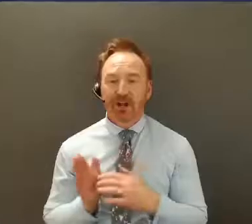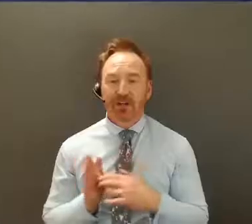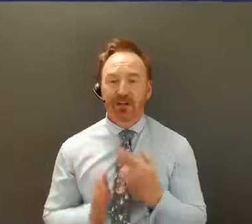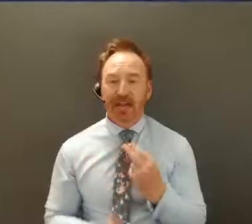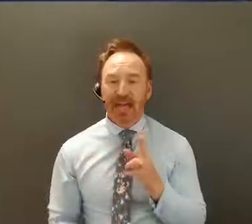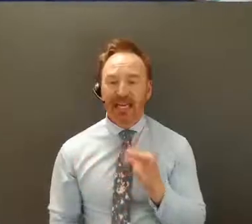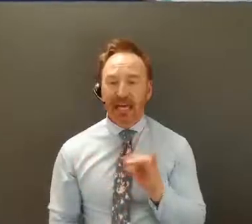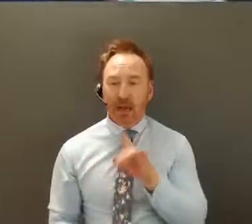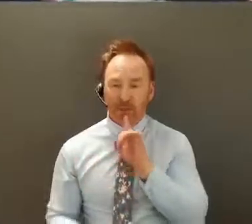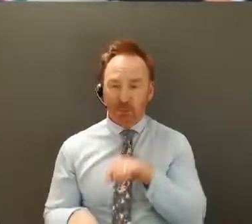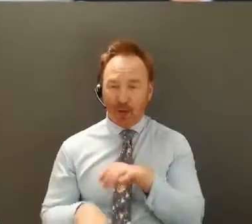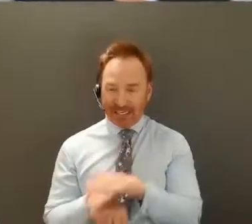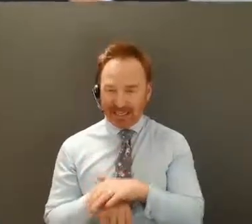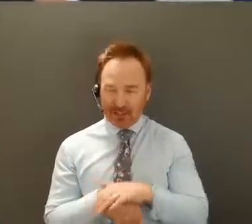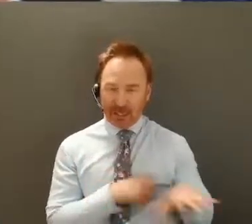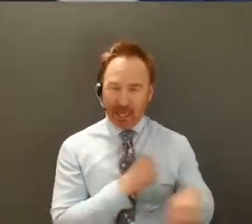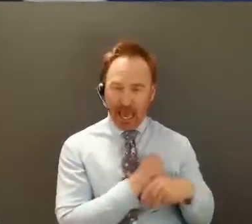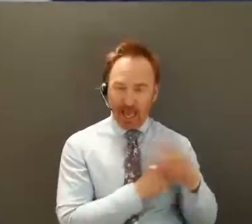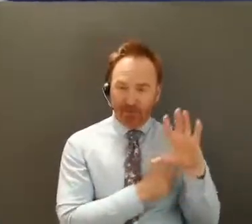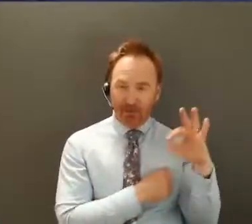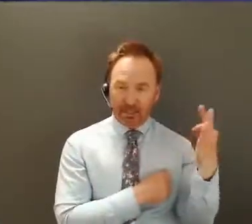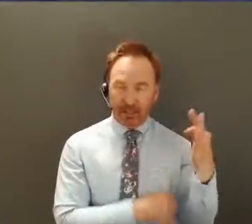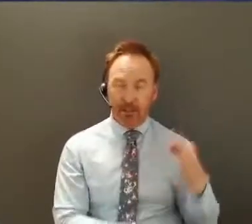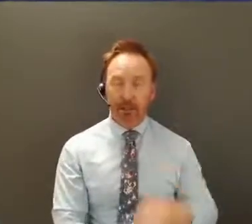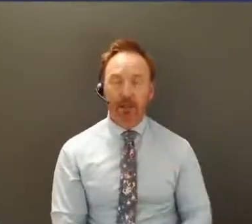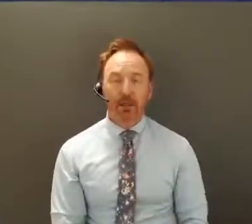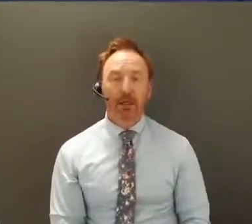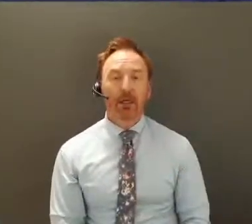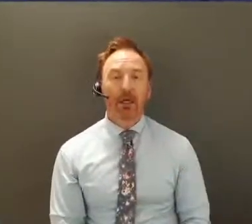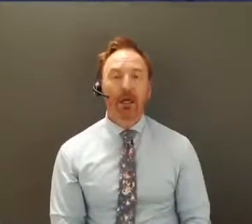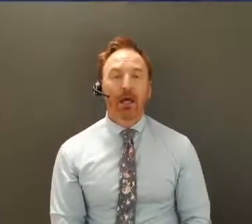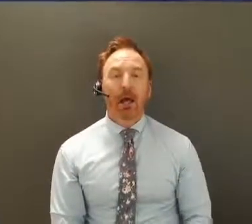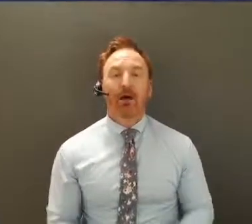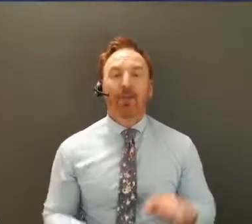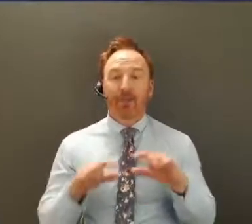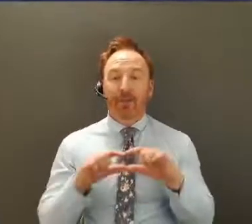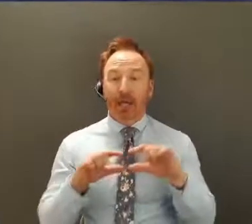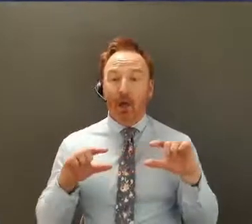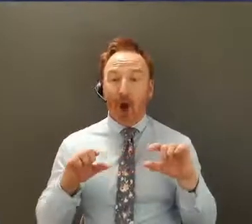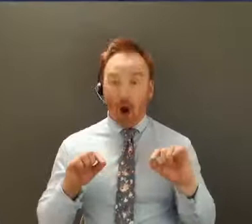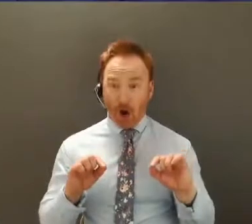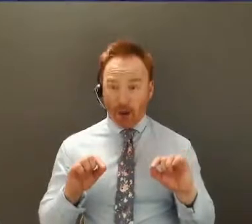17th, 57,017, first doses is